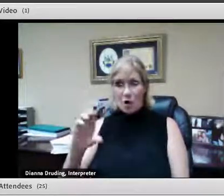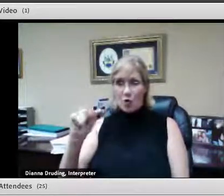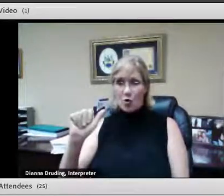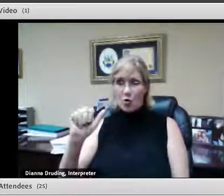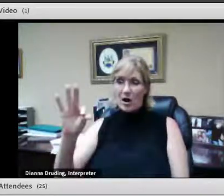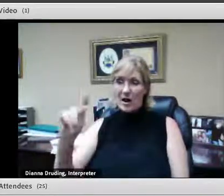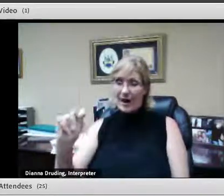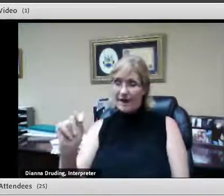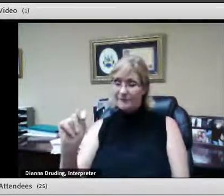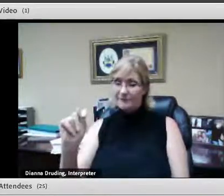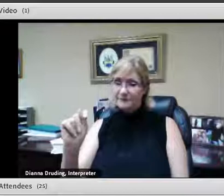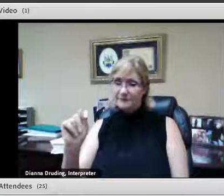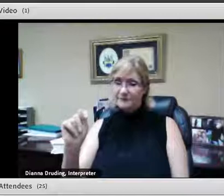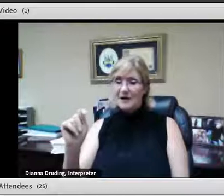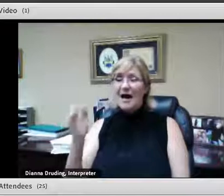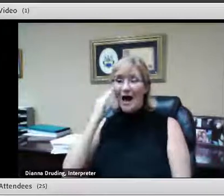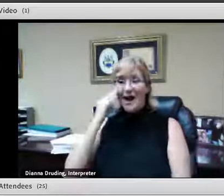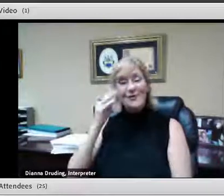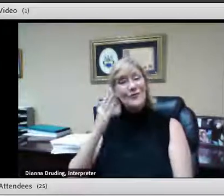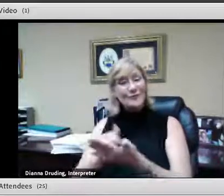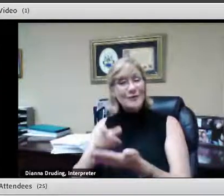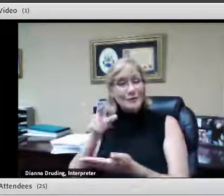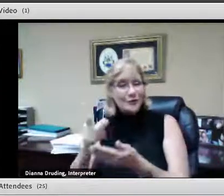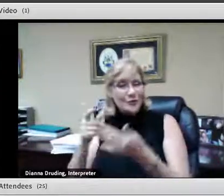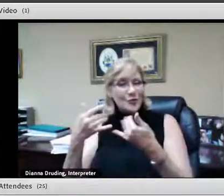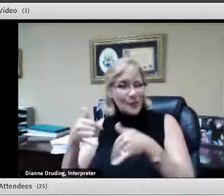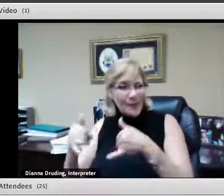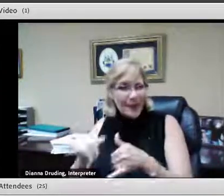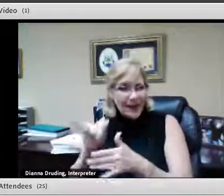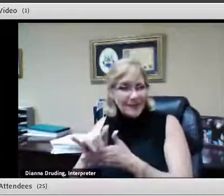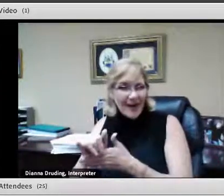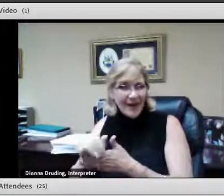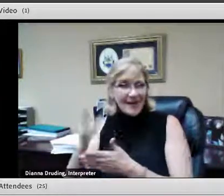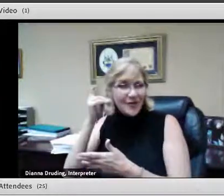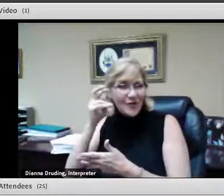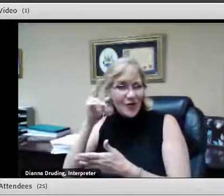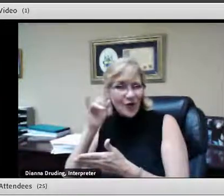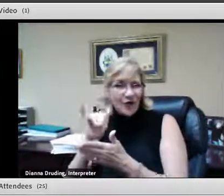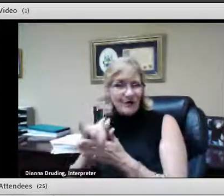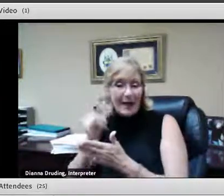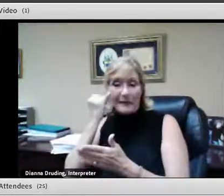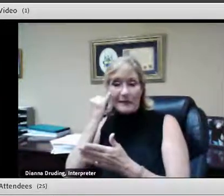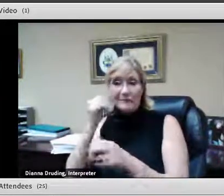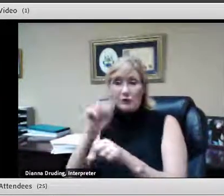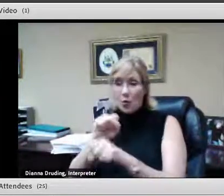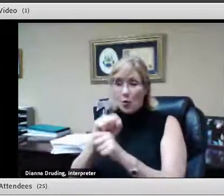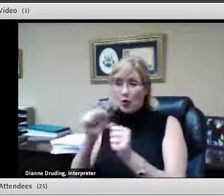I know some of you have played. Ryan: Yeah, surely you've heard of Minecraft if you've worked with kids. It is an obsession.